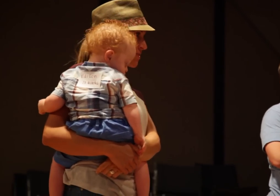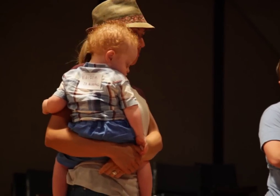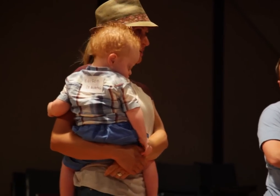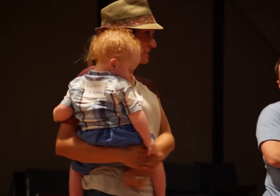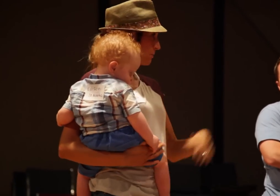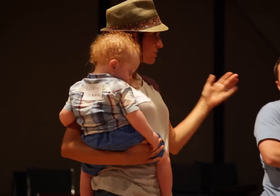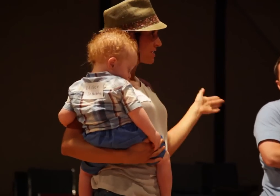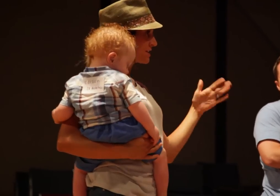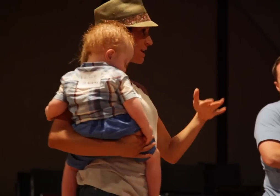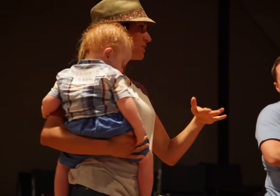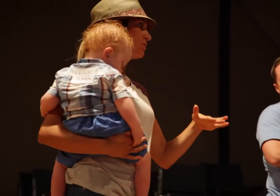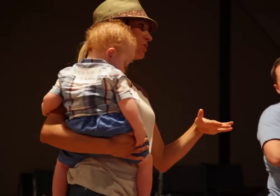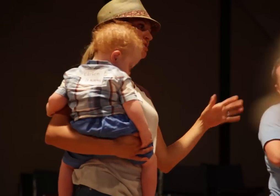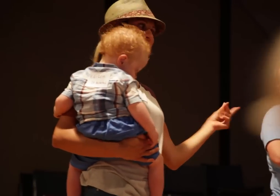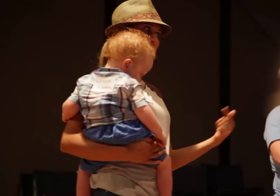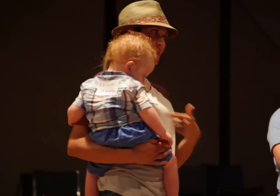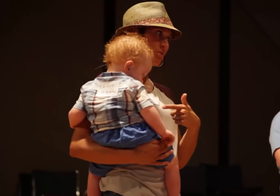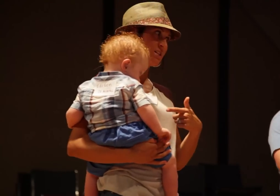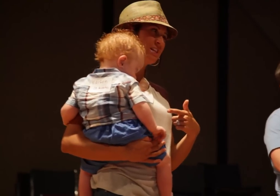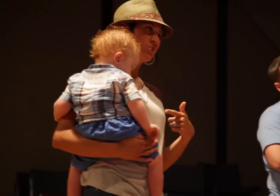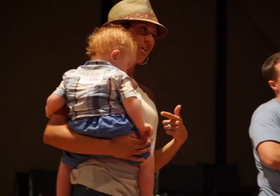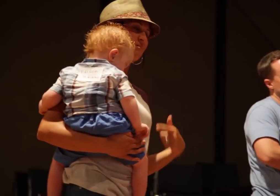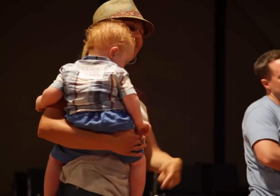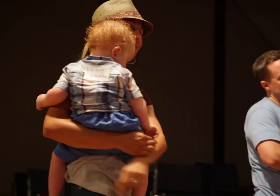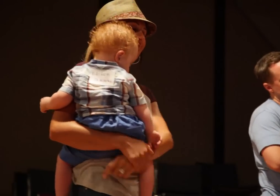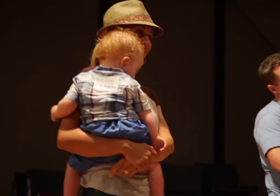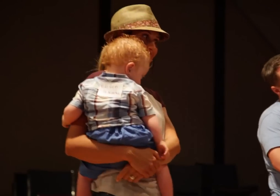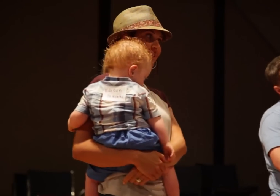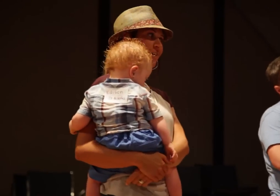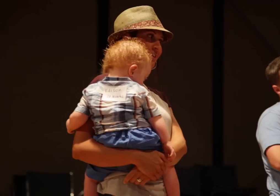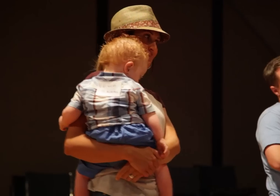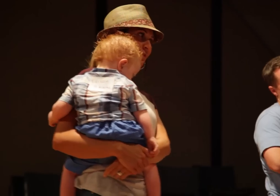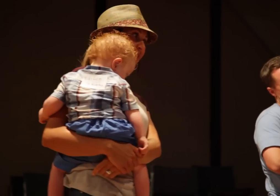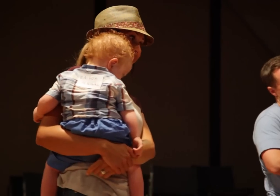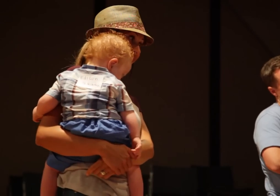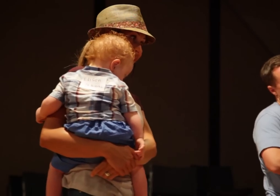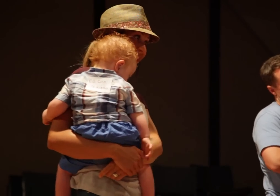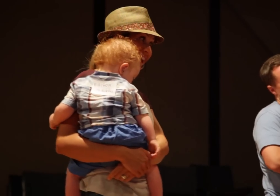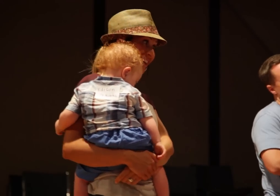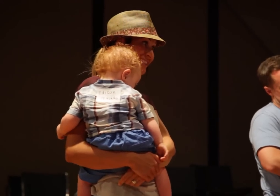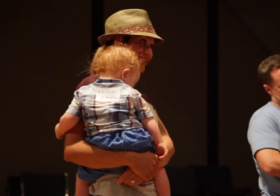They're my biggest helpers. They're ten and seven. Good. I'm sure. I'm sure, I'm sure. That's so great. Perfect.